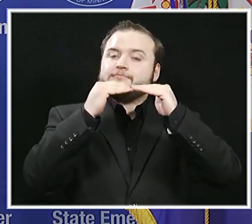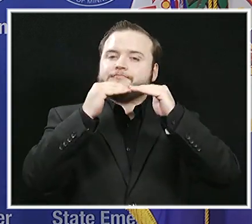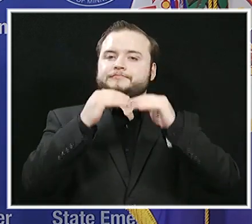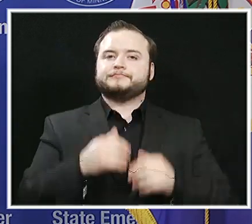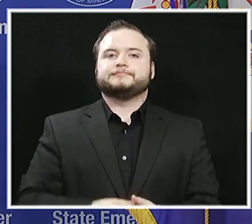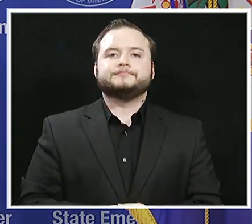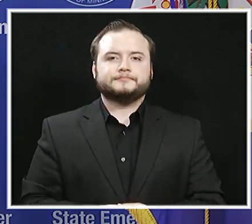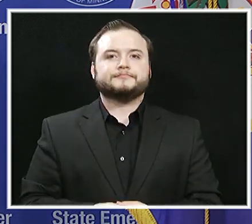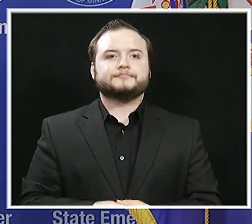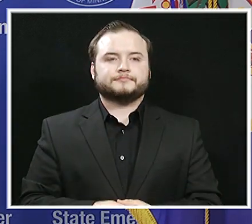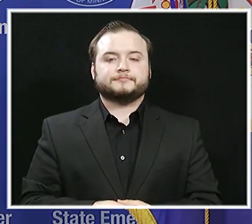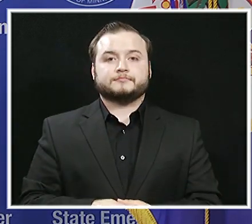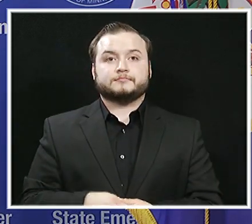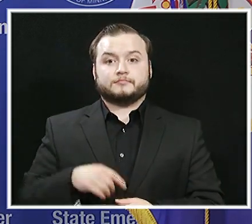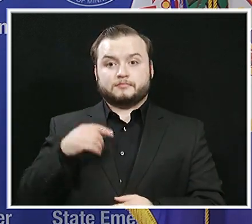number of tests we have today I think we'd be in a